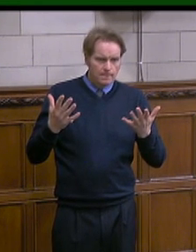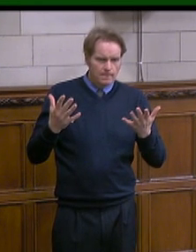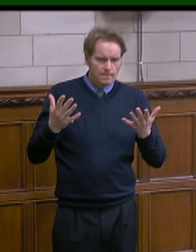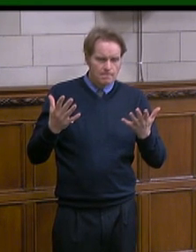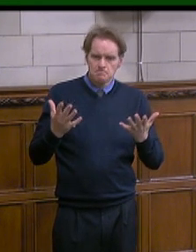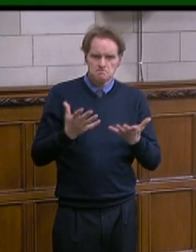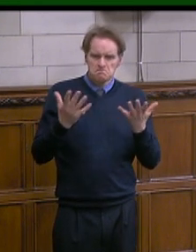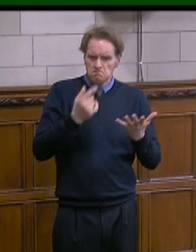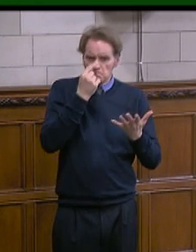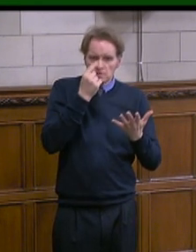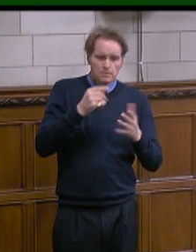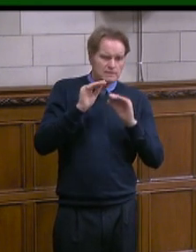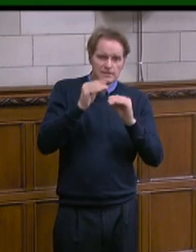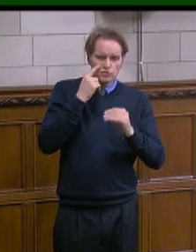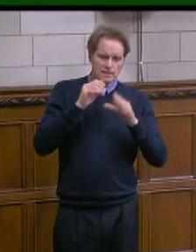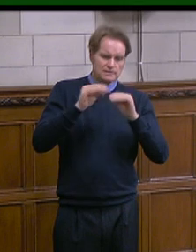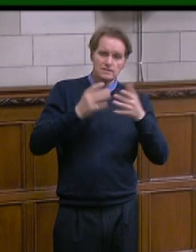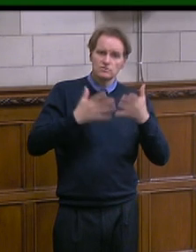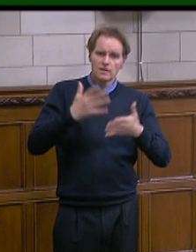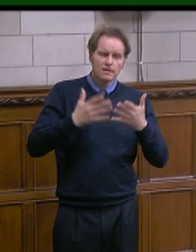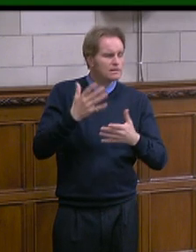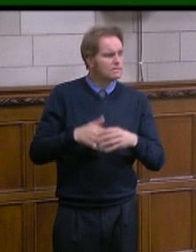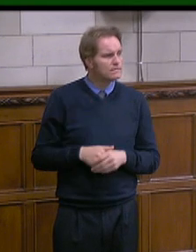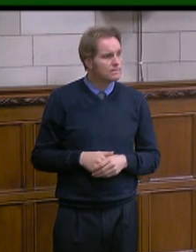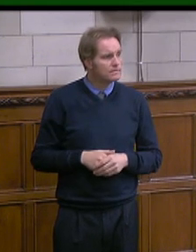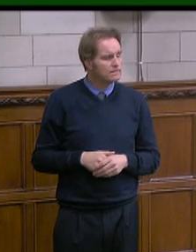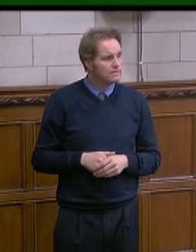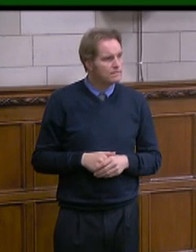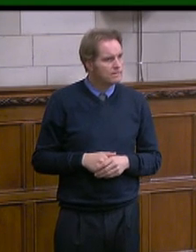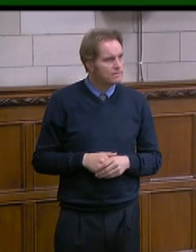On reducing options for young deaf people and supporting wider Government initiatives,